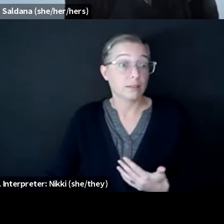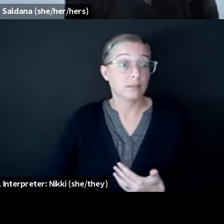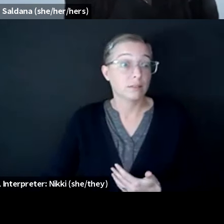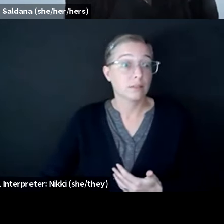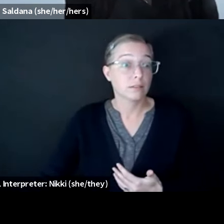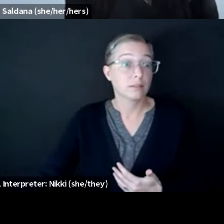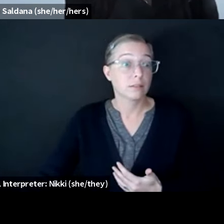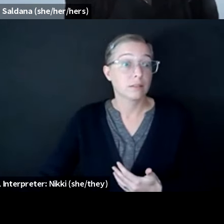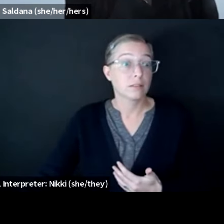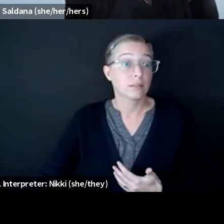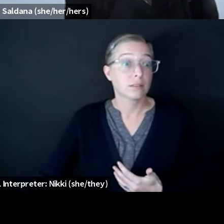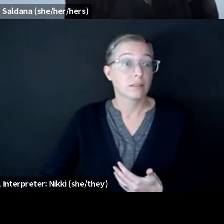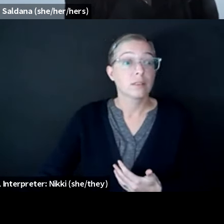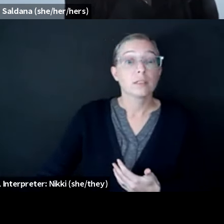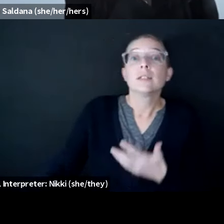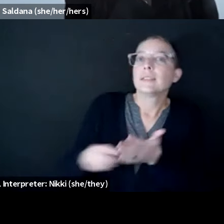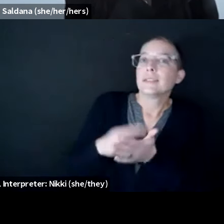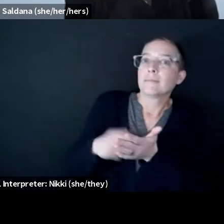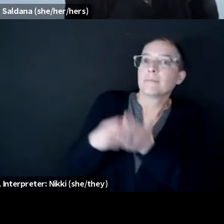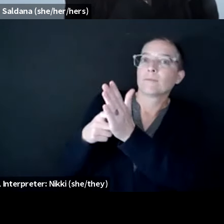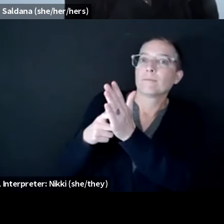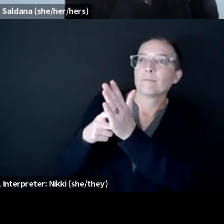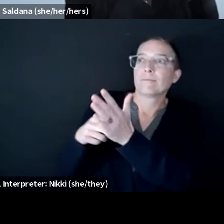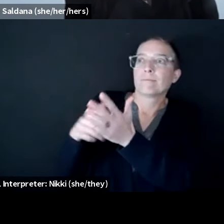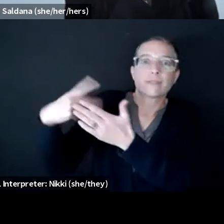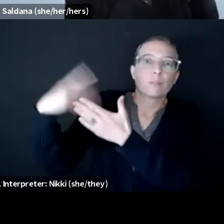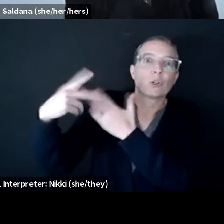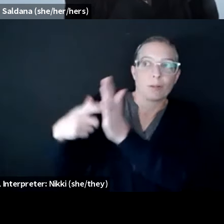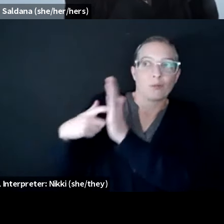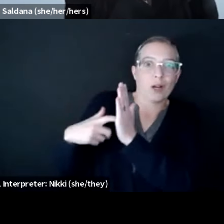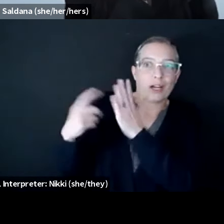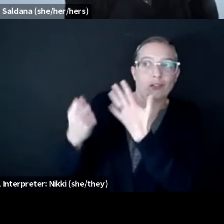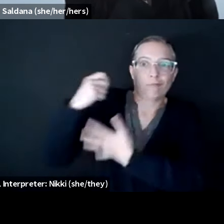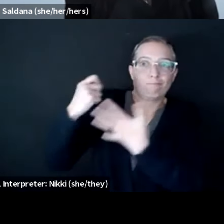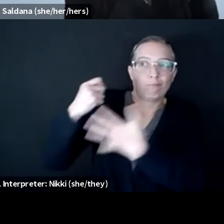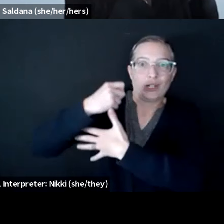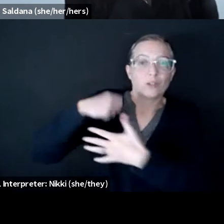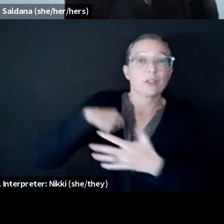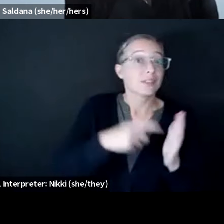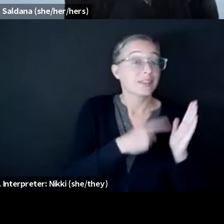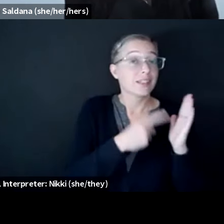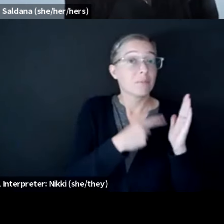Kris Krasnowski: Programming that you're required to do, and then there are these programs that you know are critical and important for the Community.